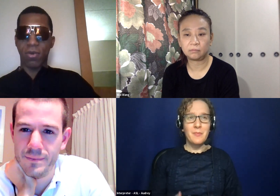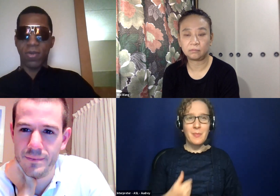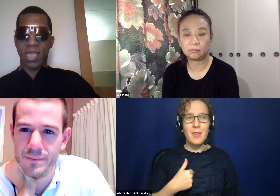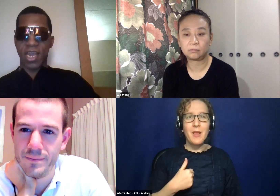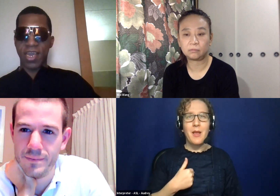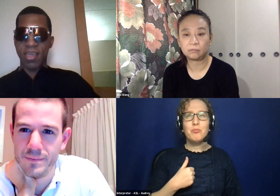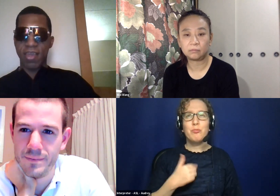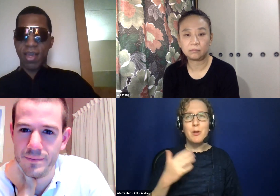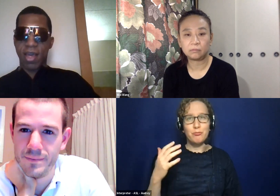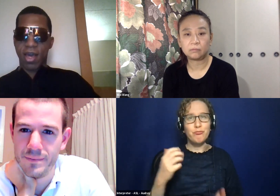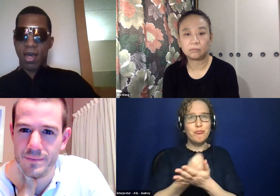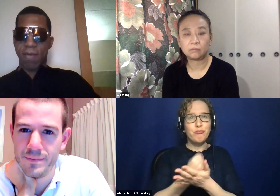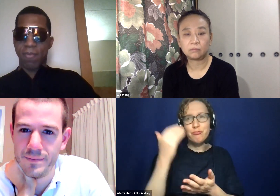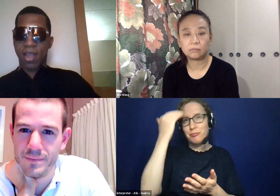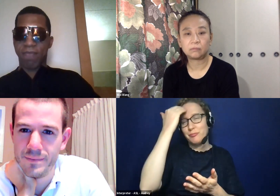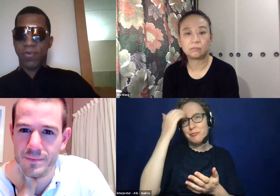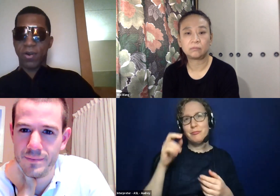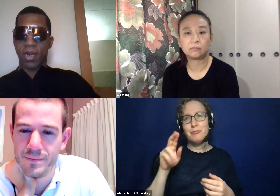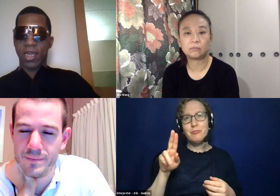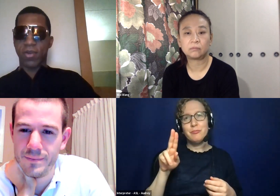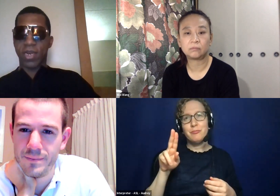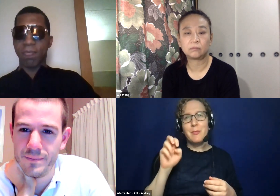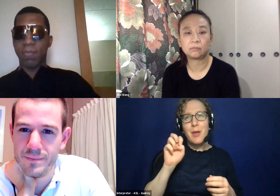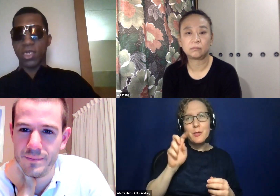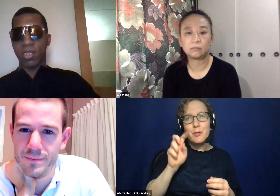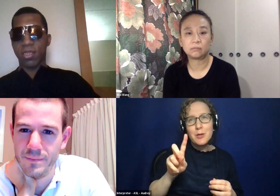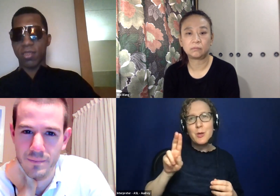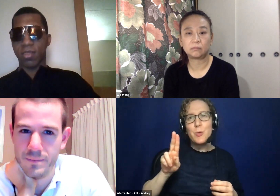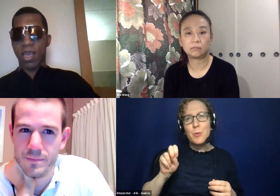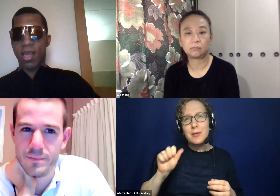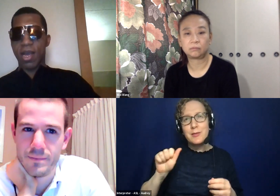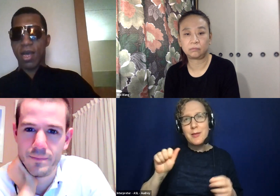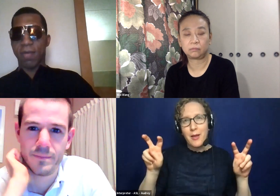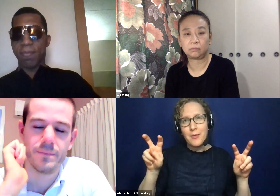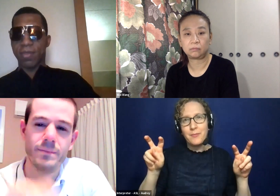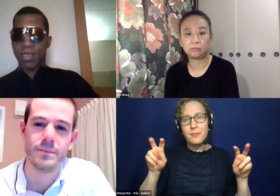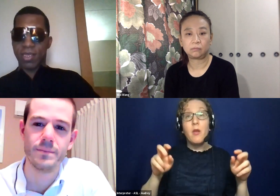USA after I got admission. >> JUSTIN HARFORD: Yeah.